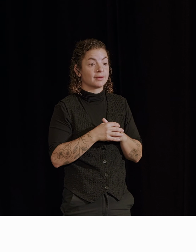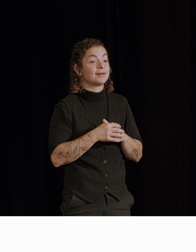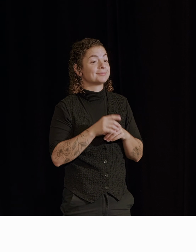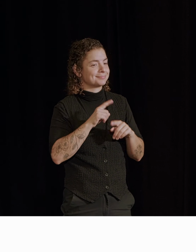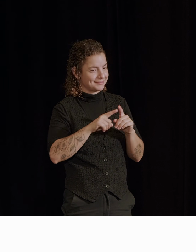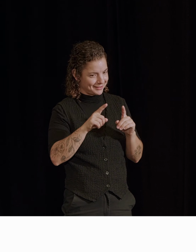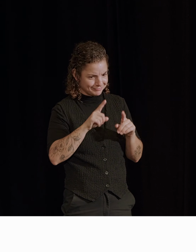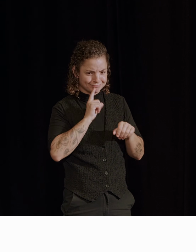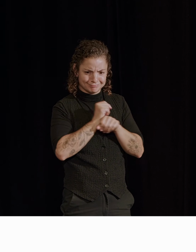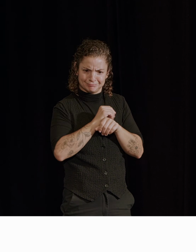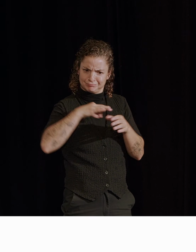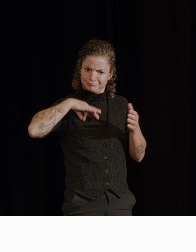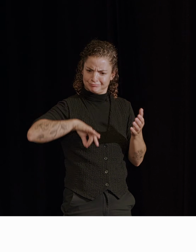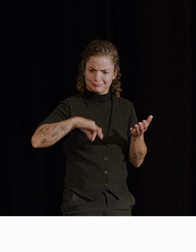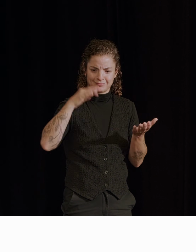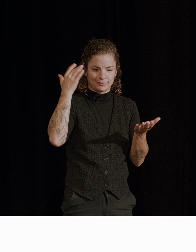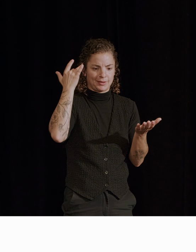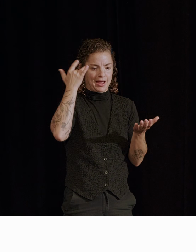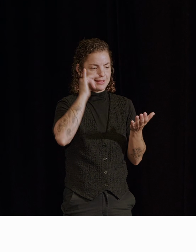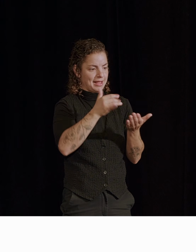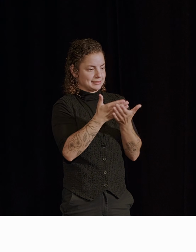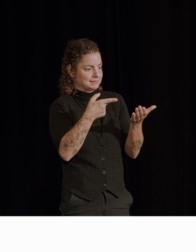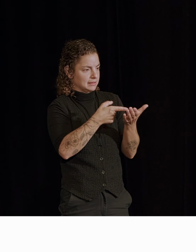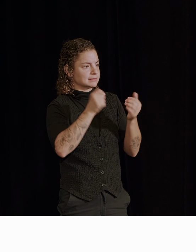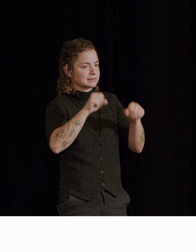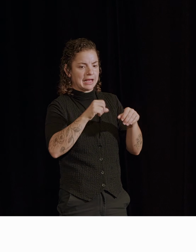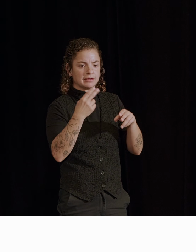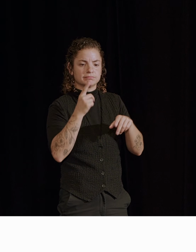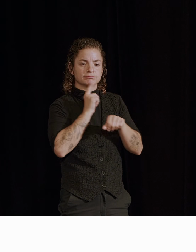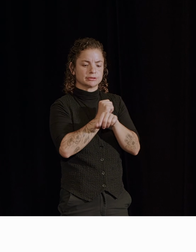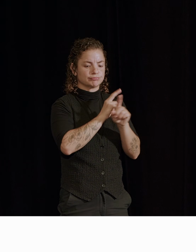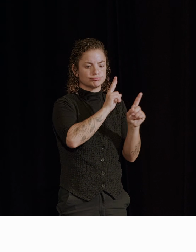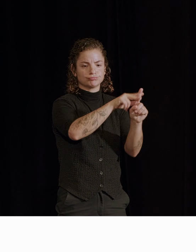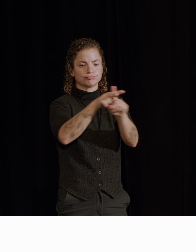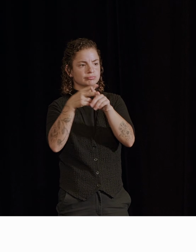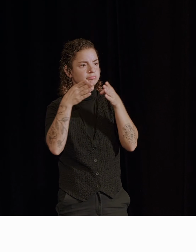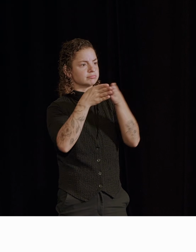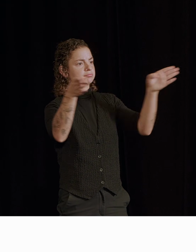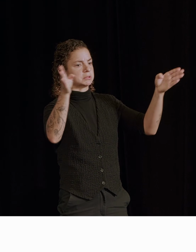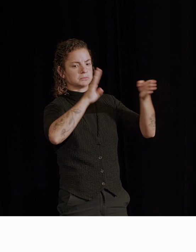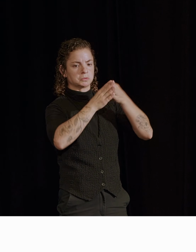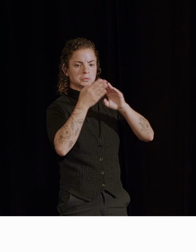more usable by the wider community than alternative touch interfaces.